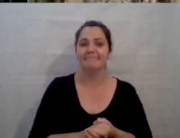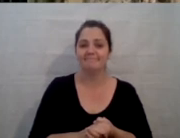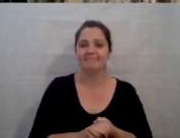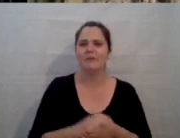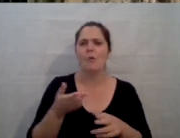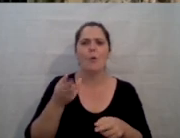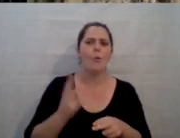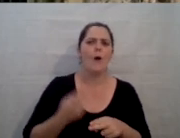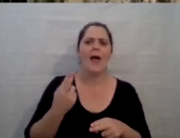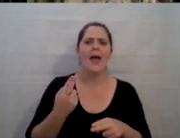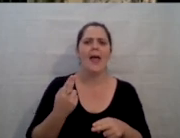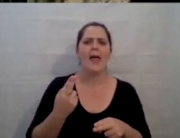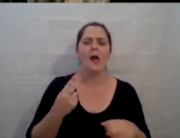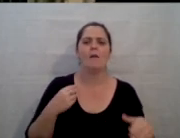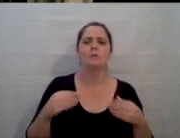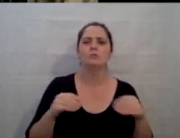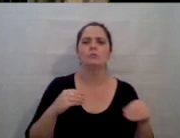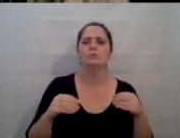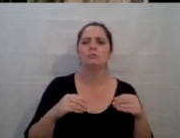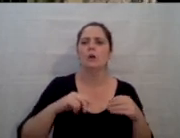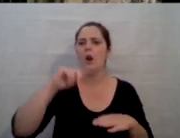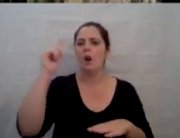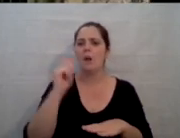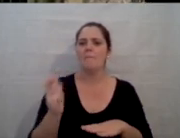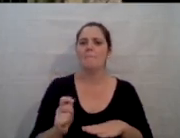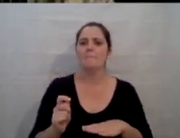quick and really loose. You want to lay out that body like that.